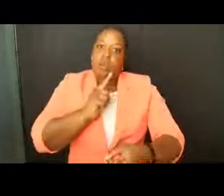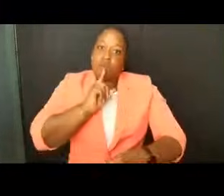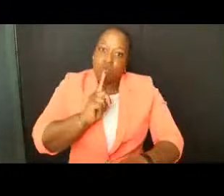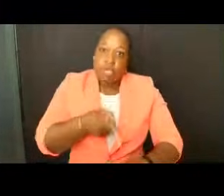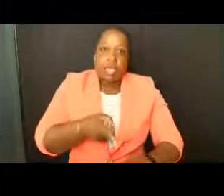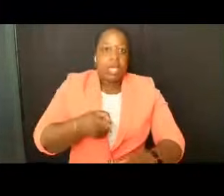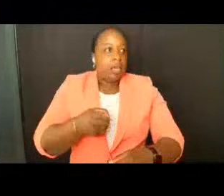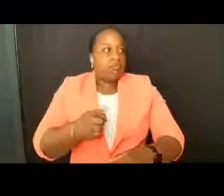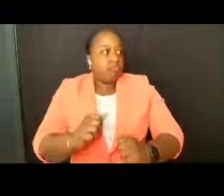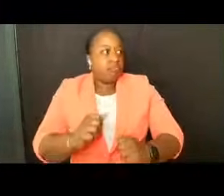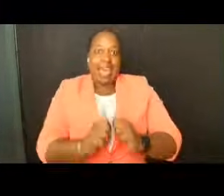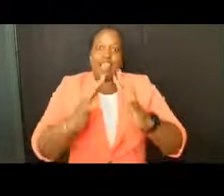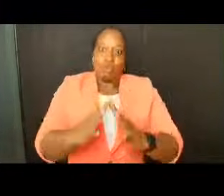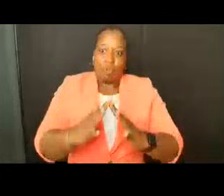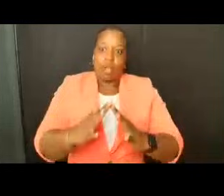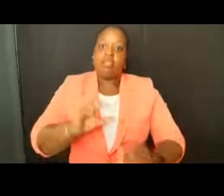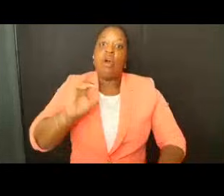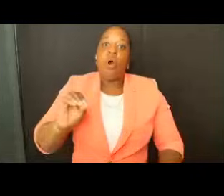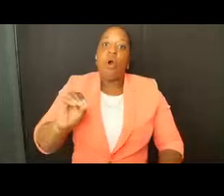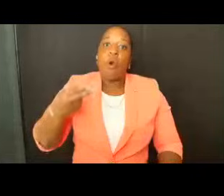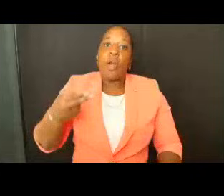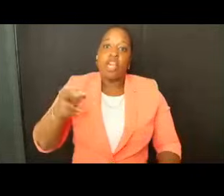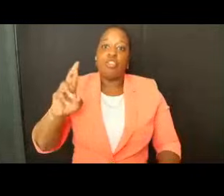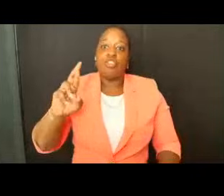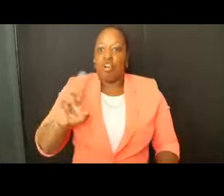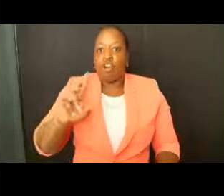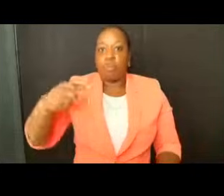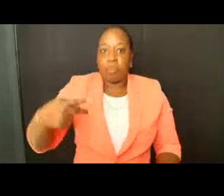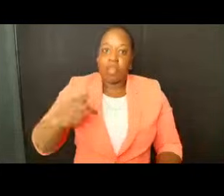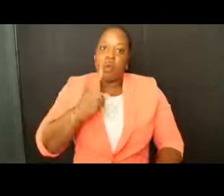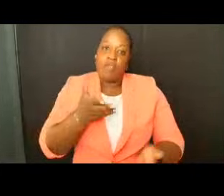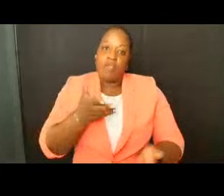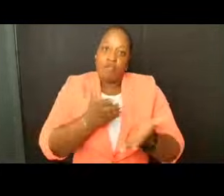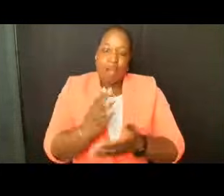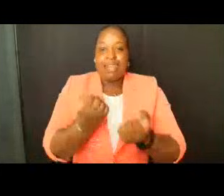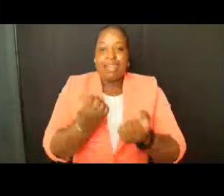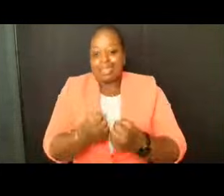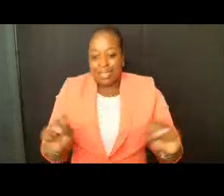OHRP's mission to protect the right safety and welfare of research participants is a